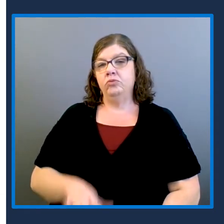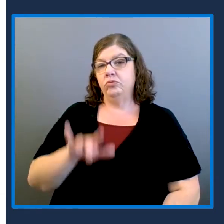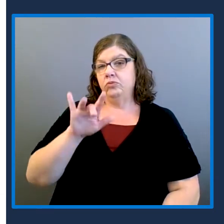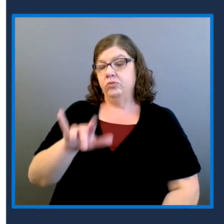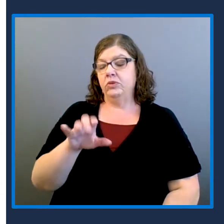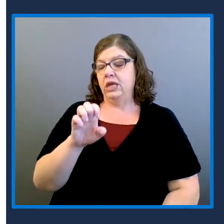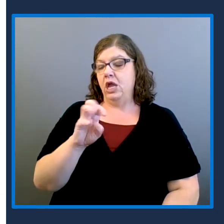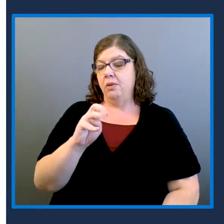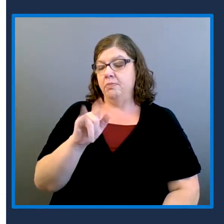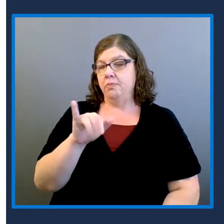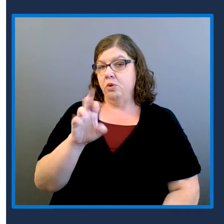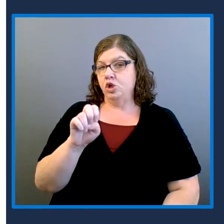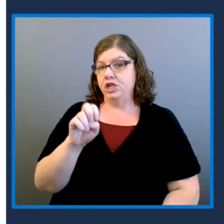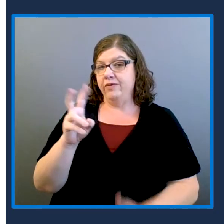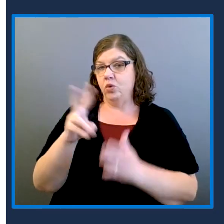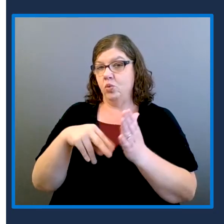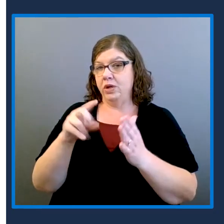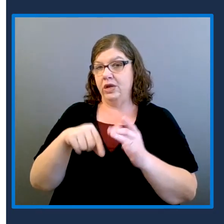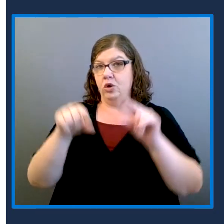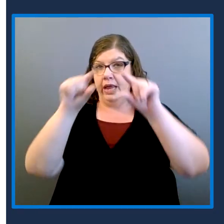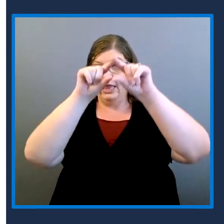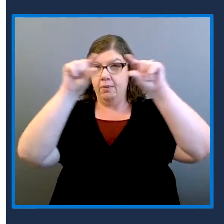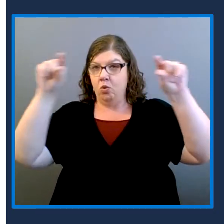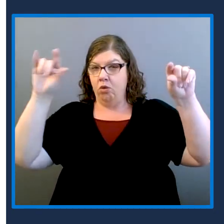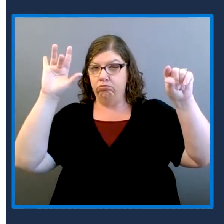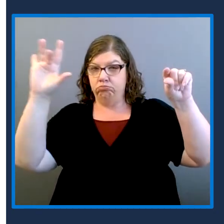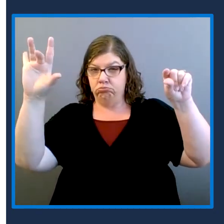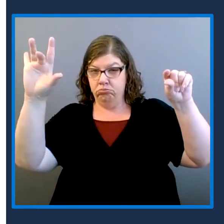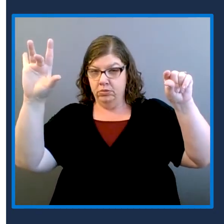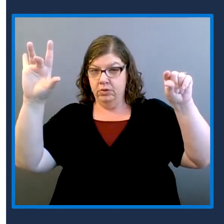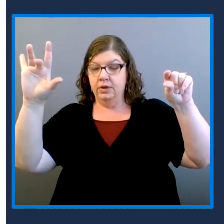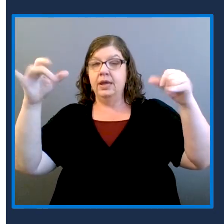so we've clicked on the immersive reader feature which is up in the browser bar and you can see